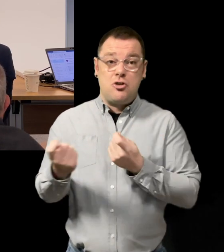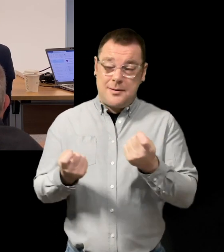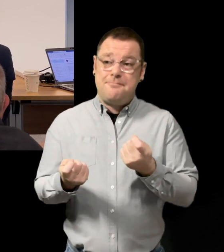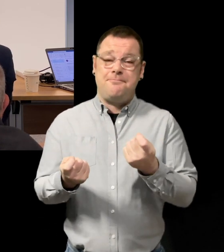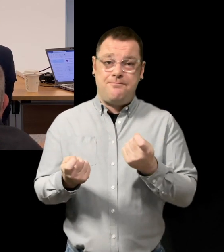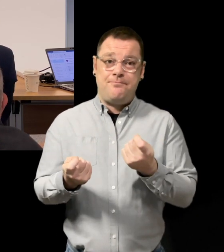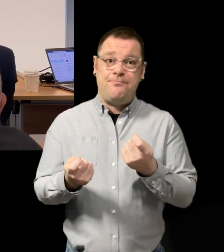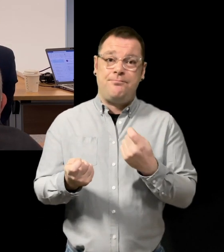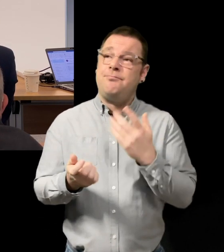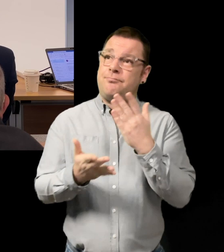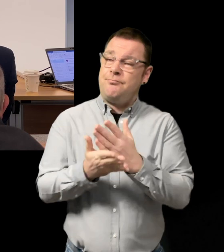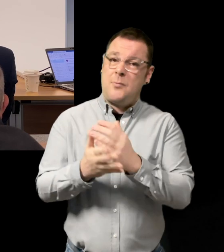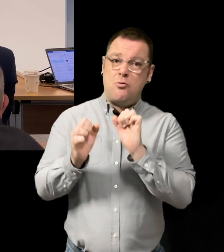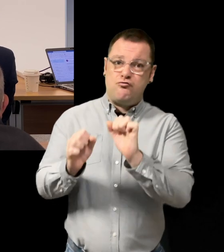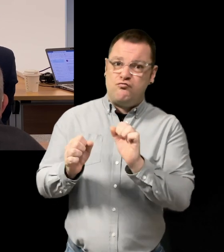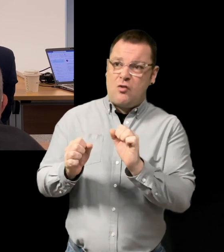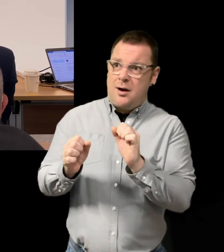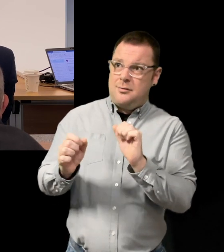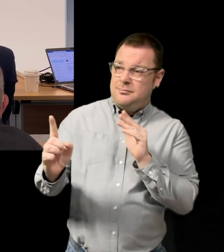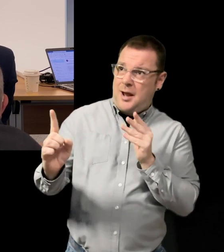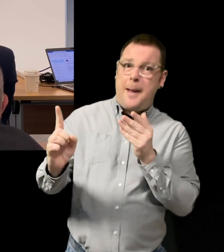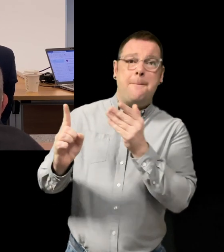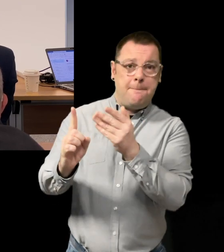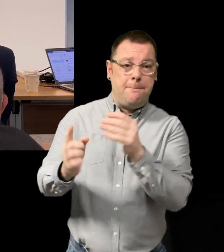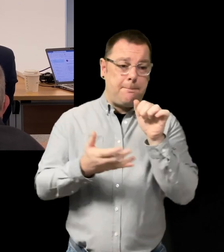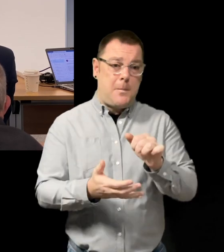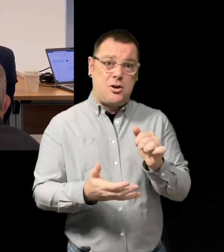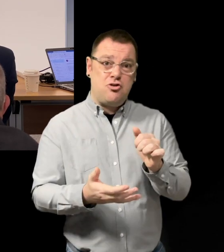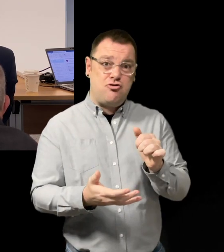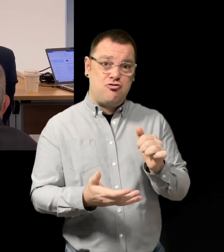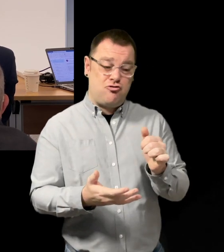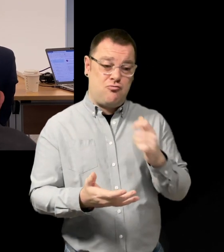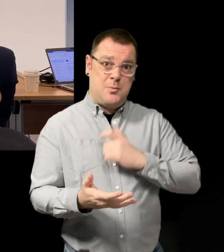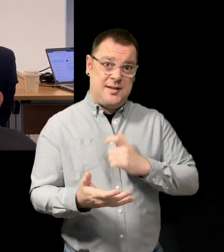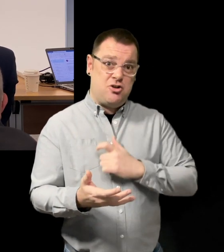that we are heading in the right direction. Our budget position is the latest example of that.